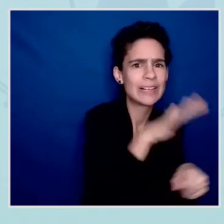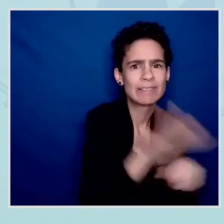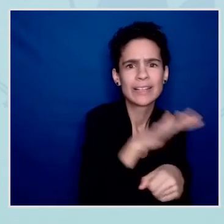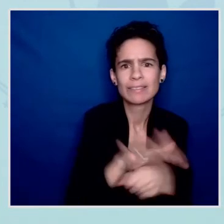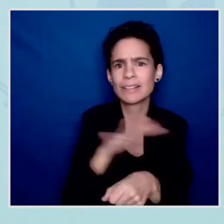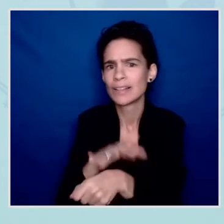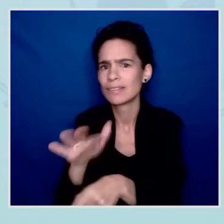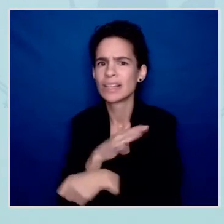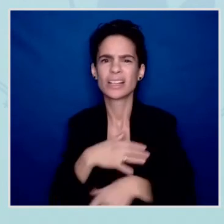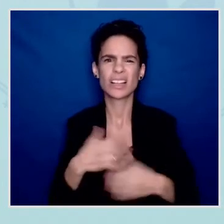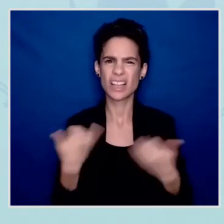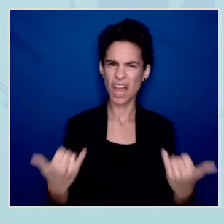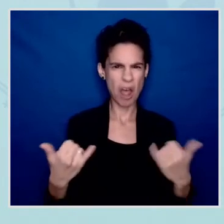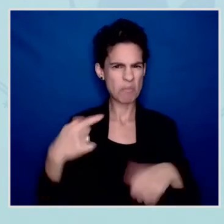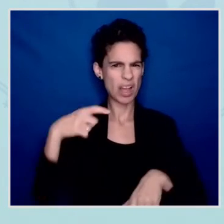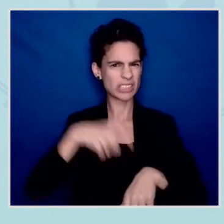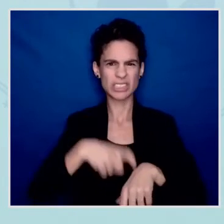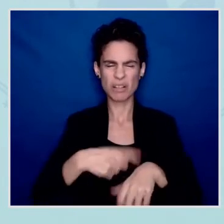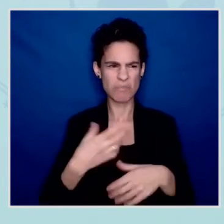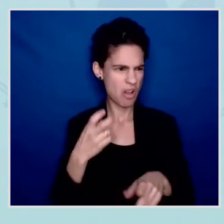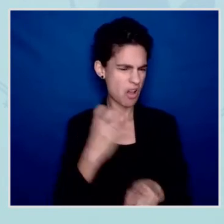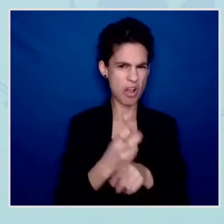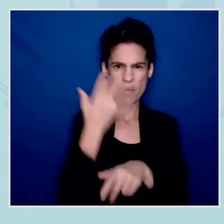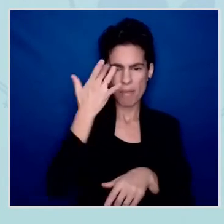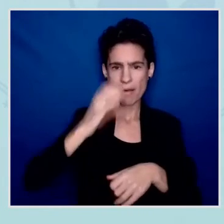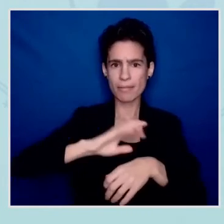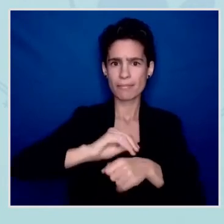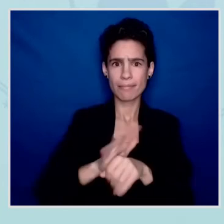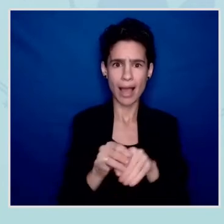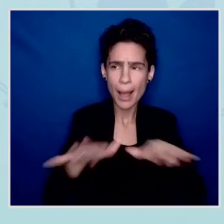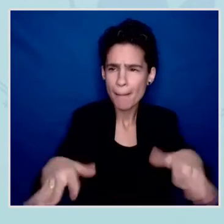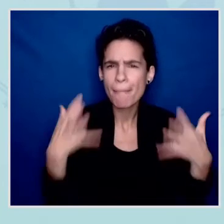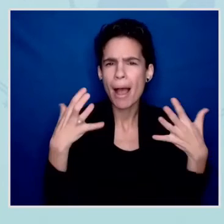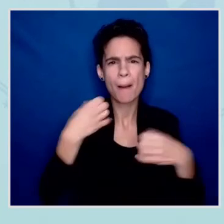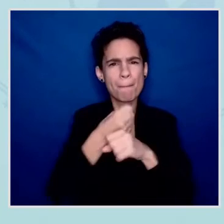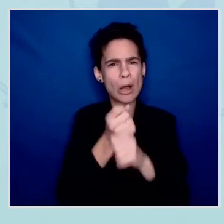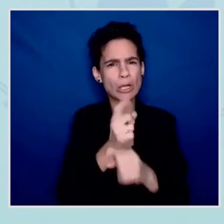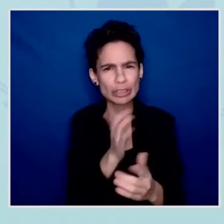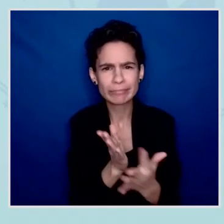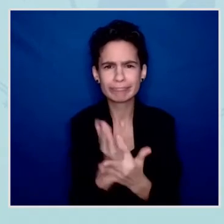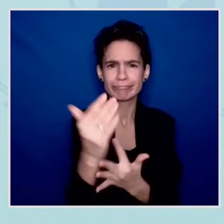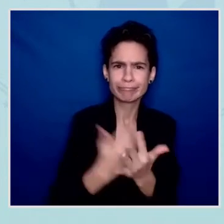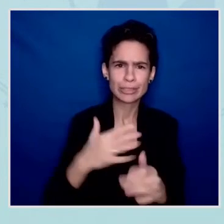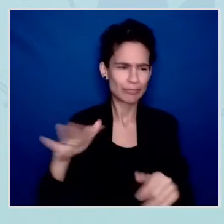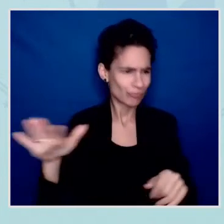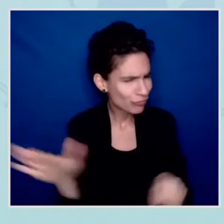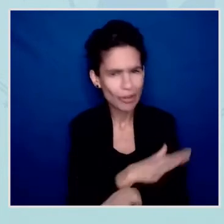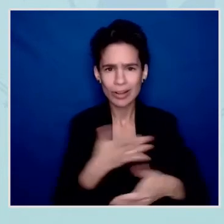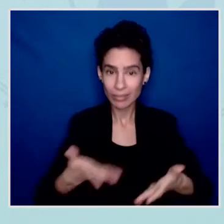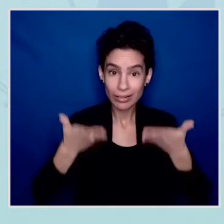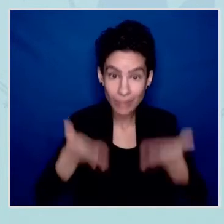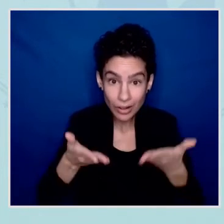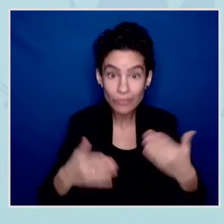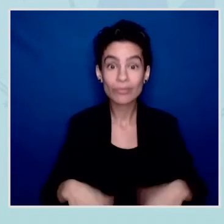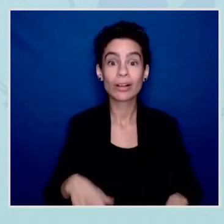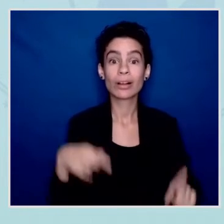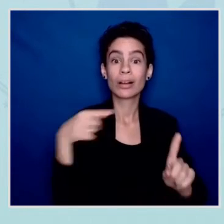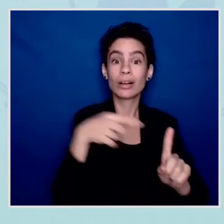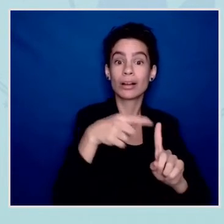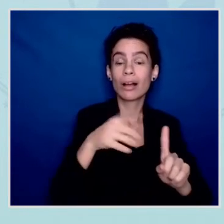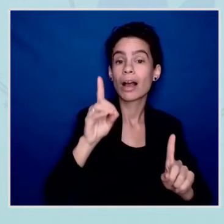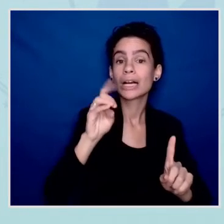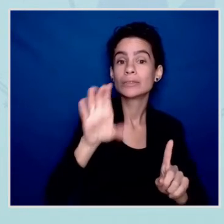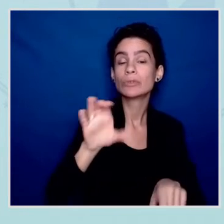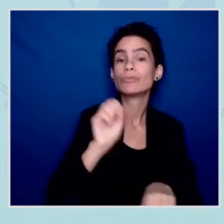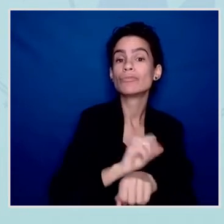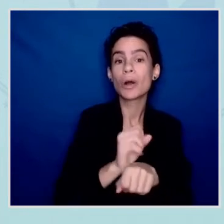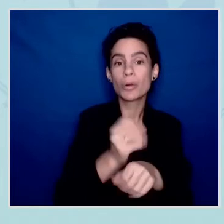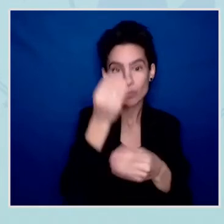STATE, DEFENSE AND TREASURY AND